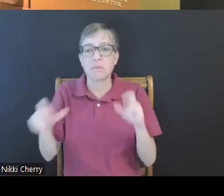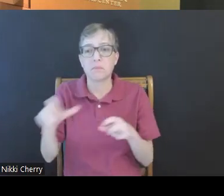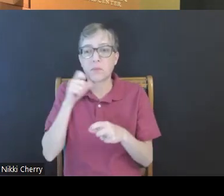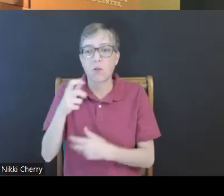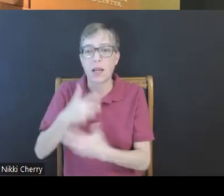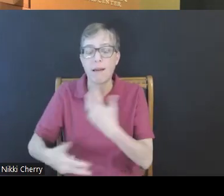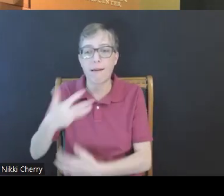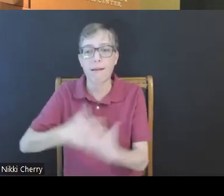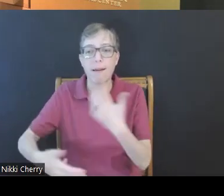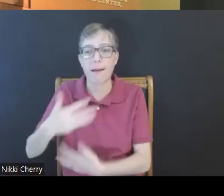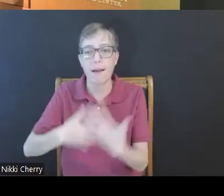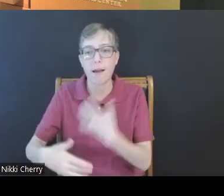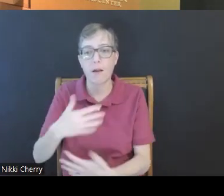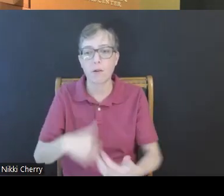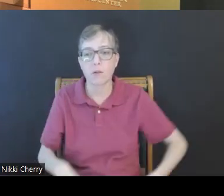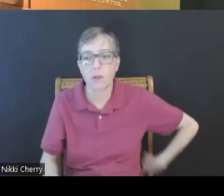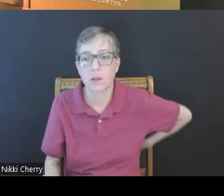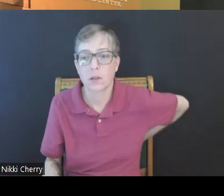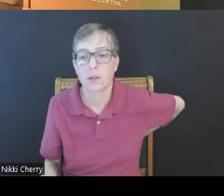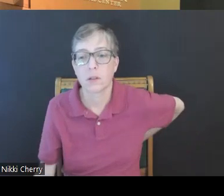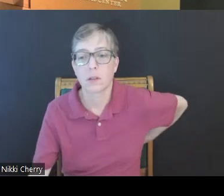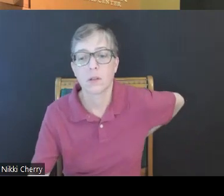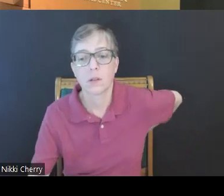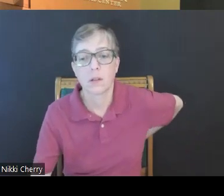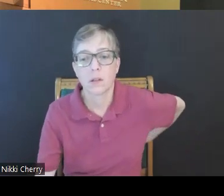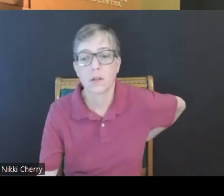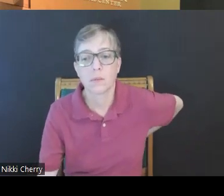they're pretty comfortable going there uh but you know for young healthy adolescence this